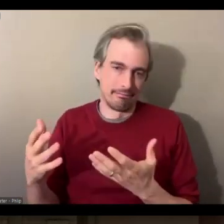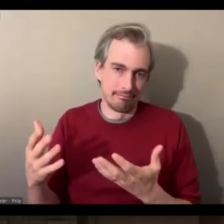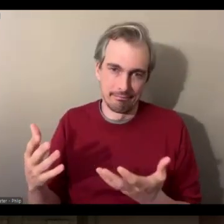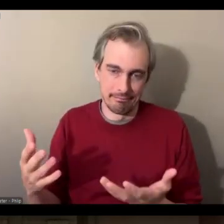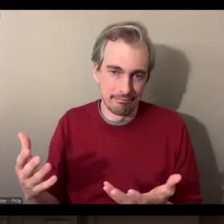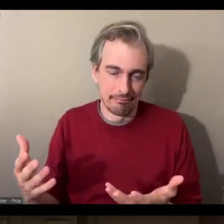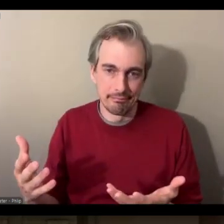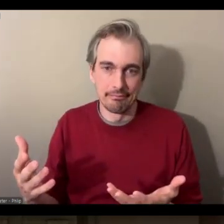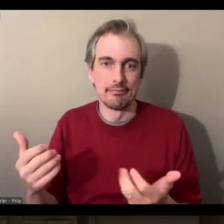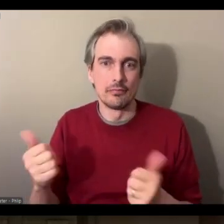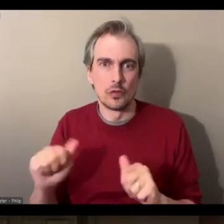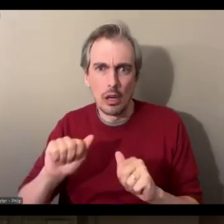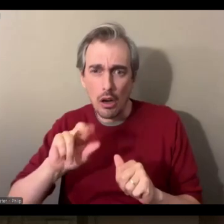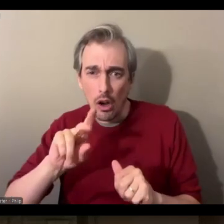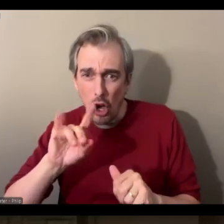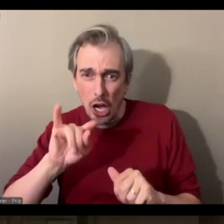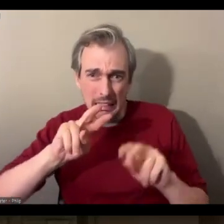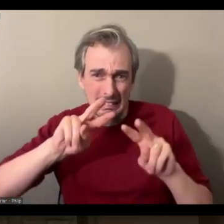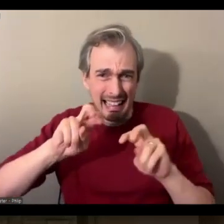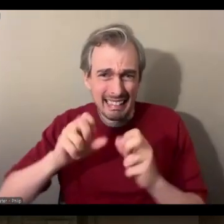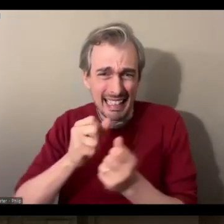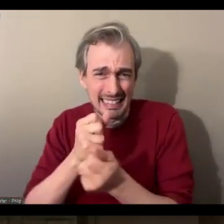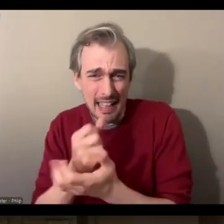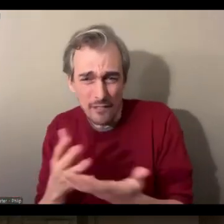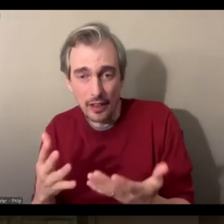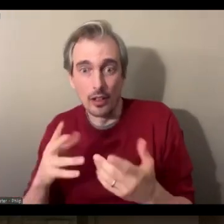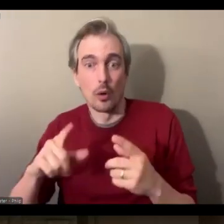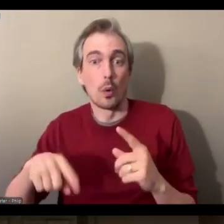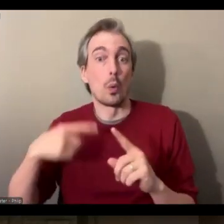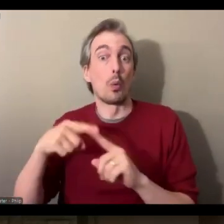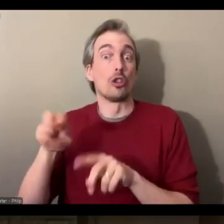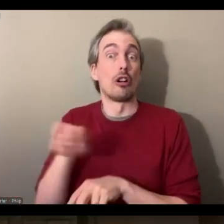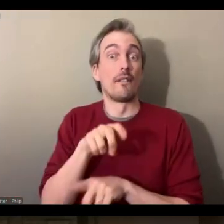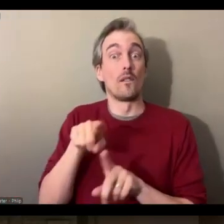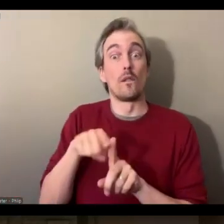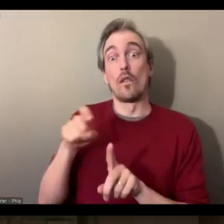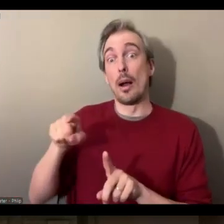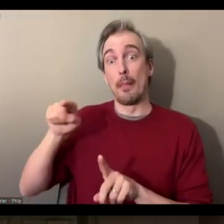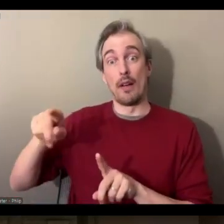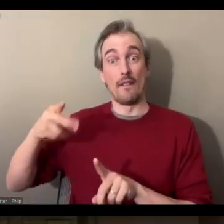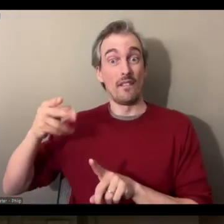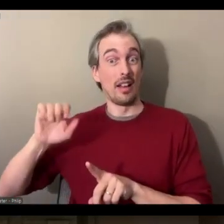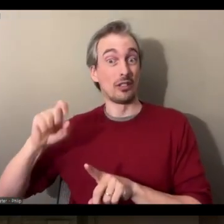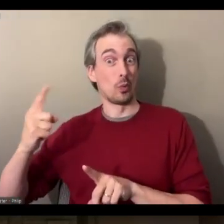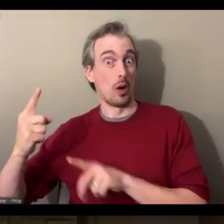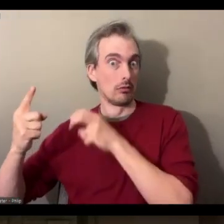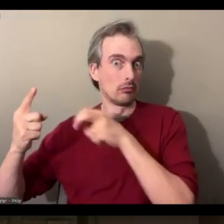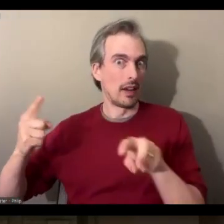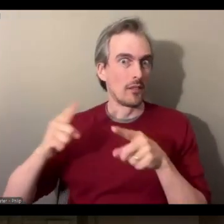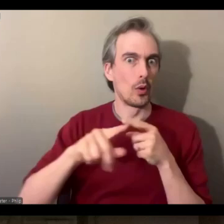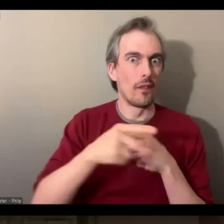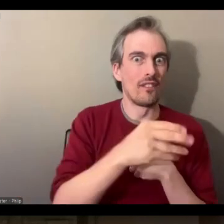you're done with the audit of phase 1, you've already launched a phase 2. However... Doing